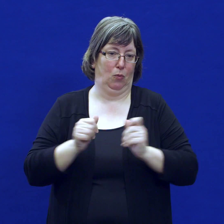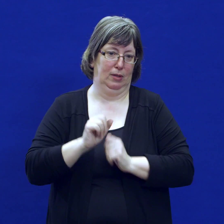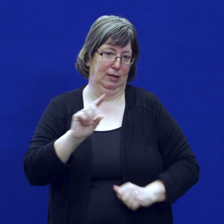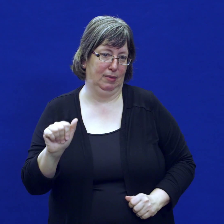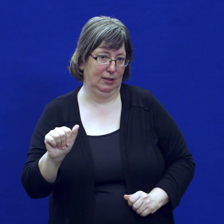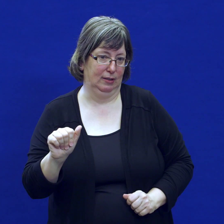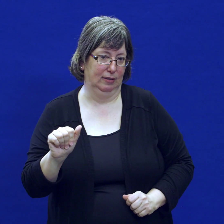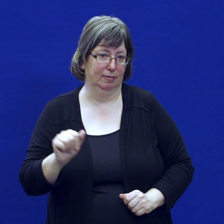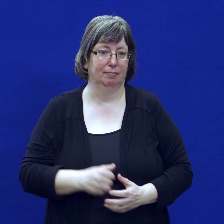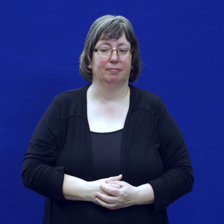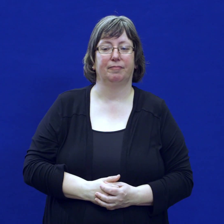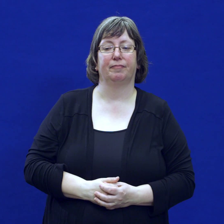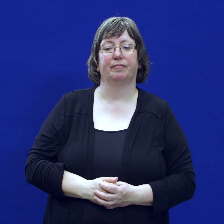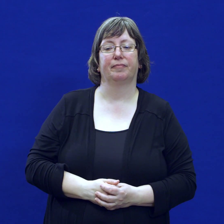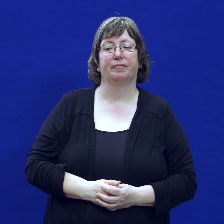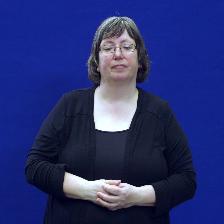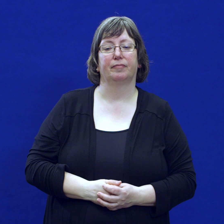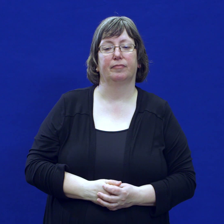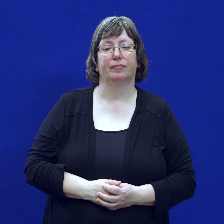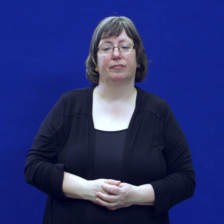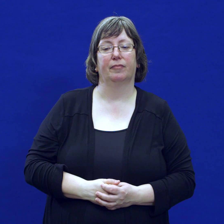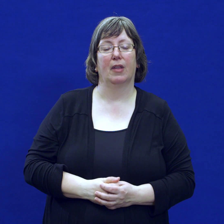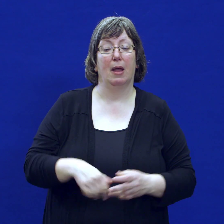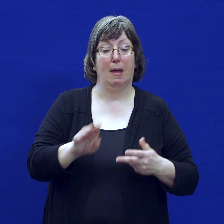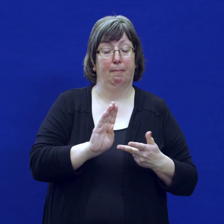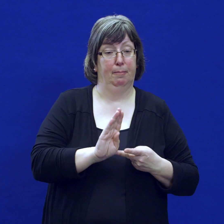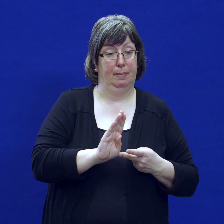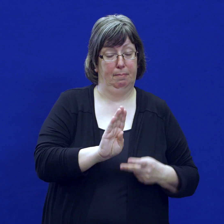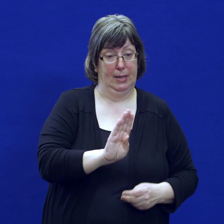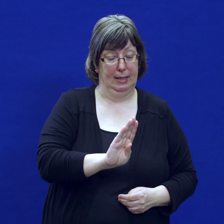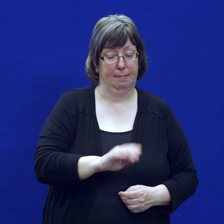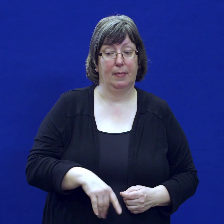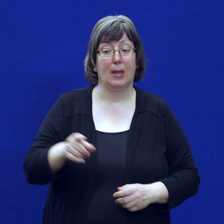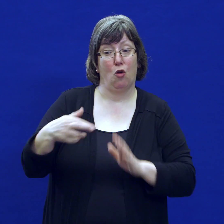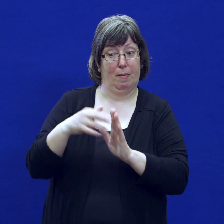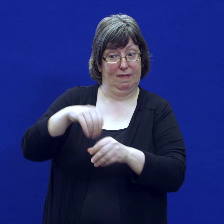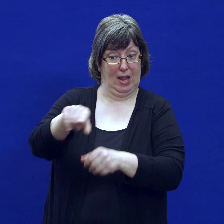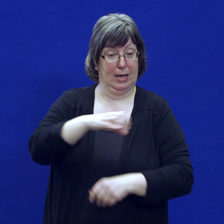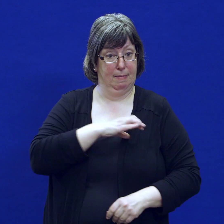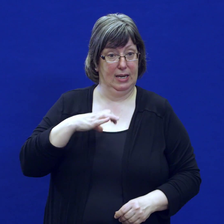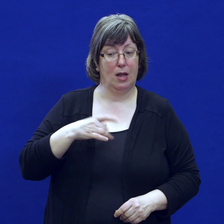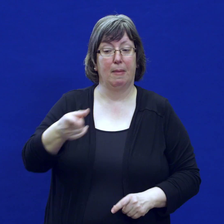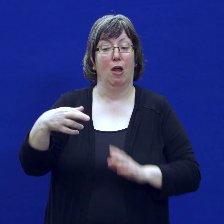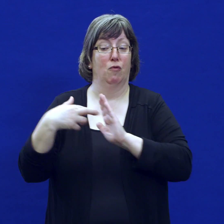disabilities b. representatives of organizations